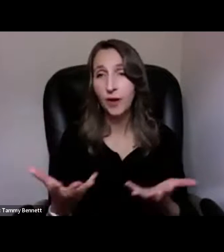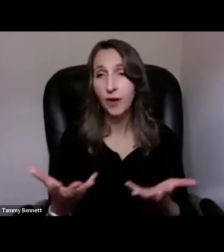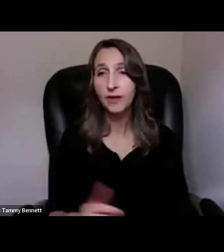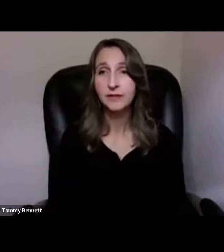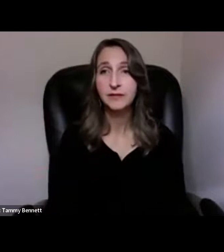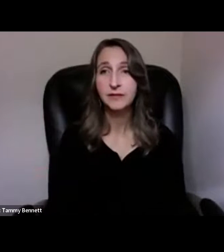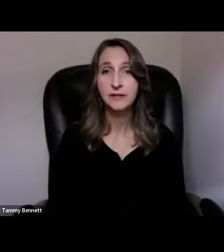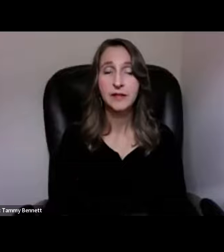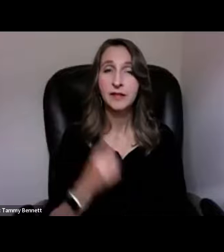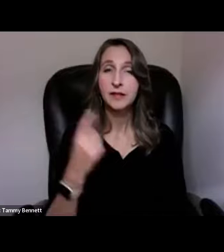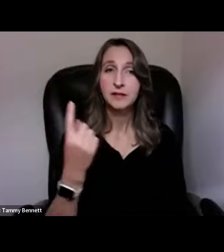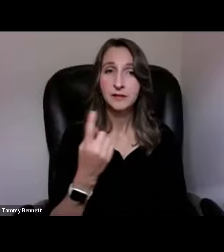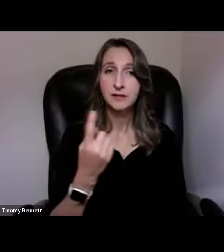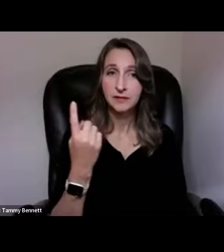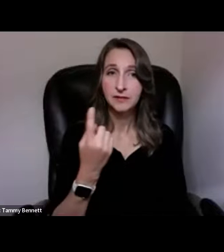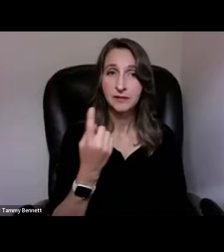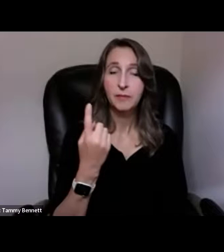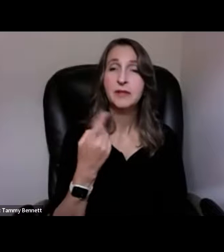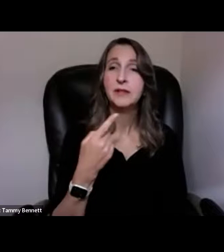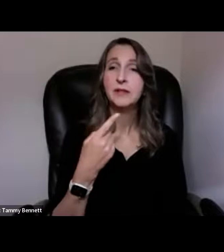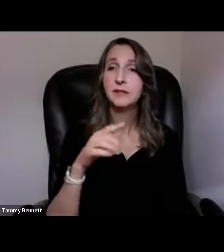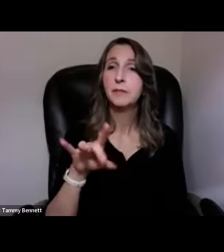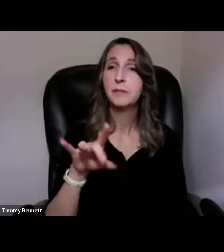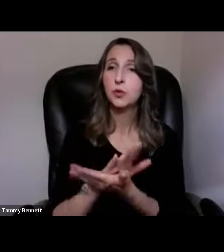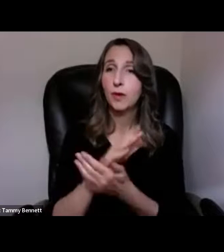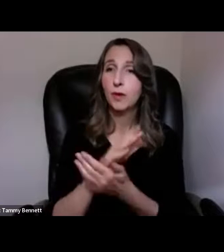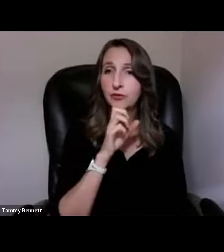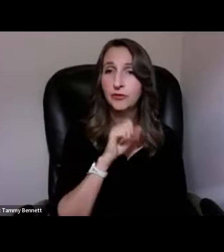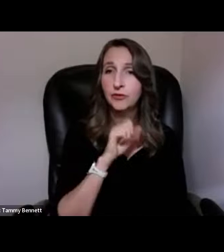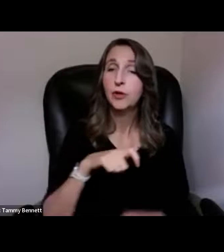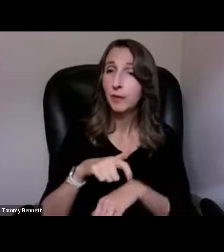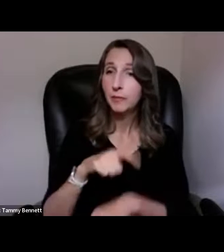Somebody shows the school age. "What time is lunch?" "What is your phone number," for high school?